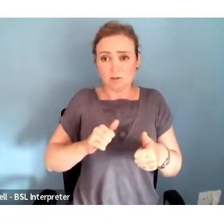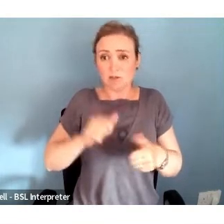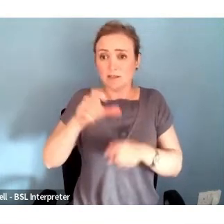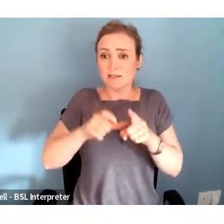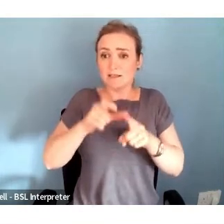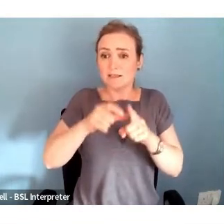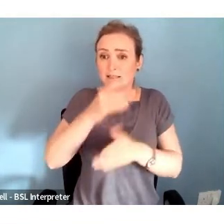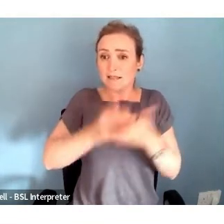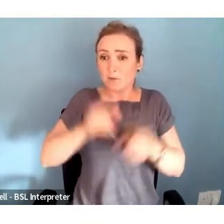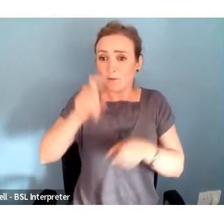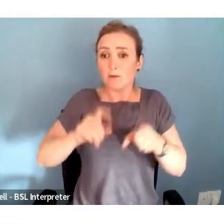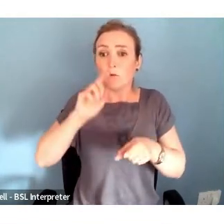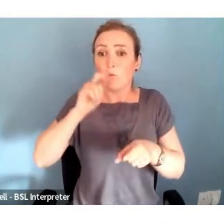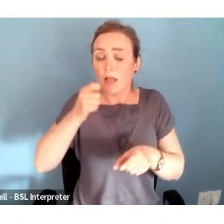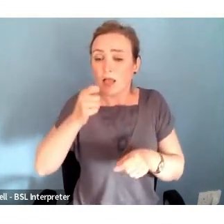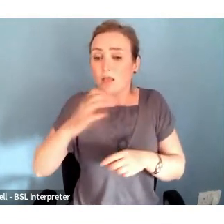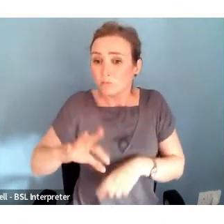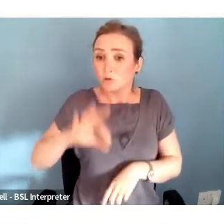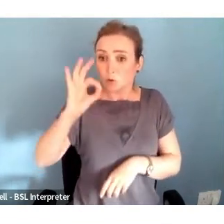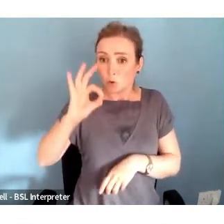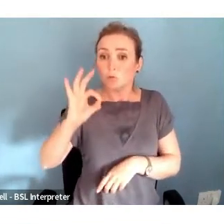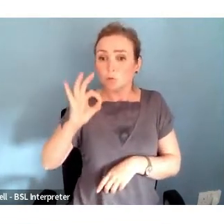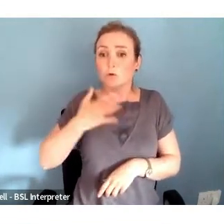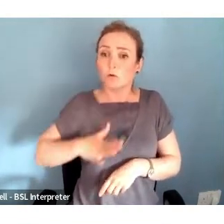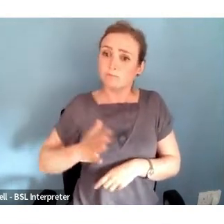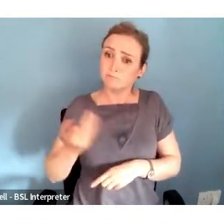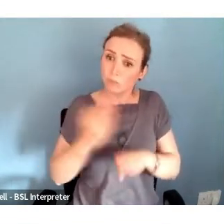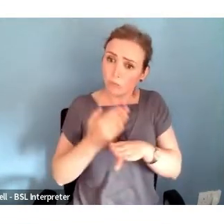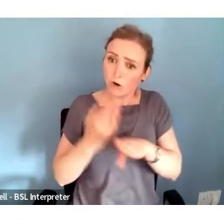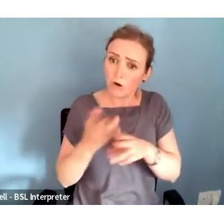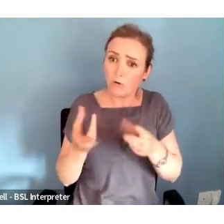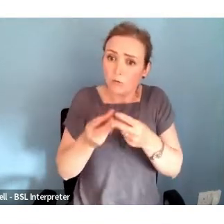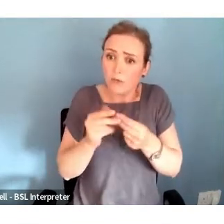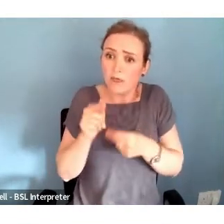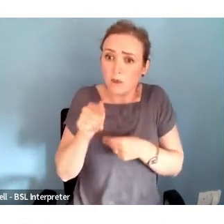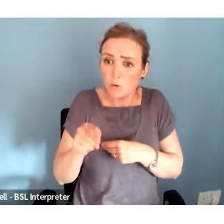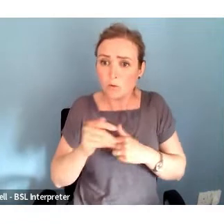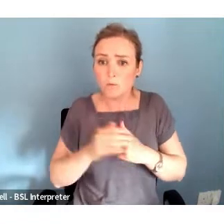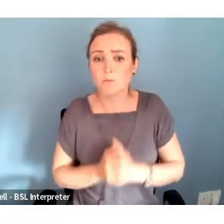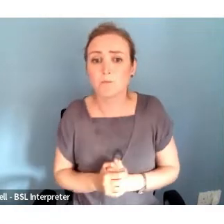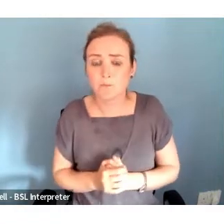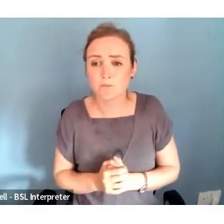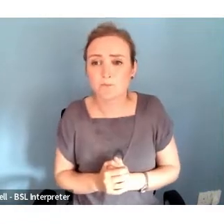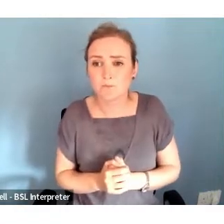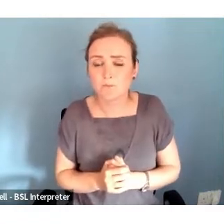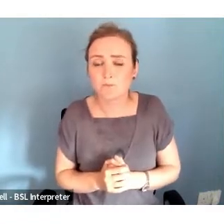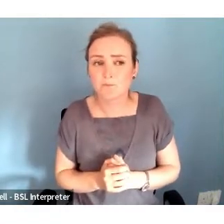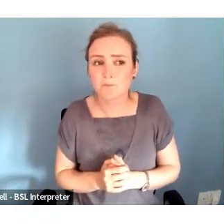so you might have seen it. We did some research some years agricultural Evenbreak. We didn't